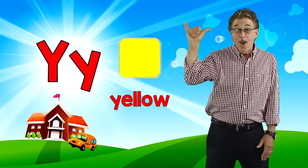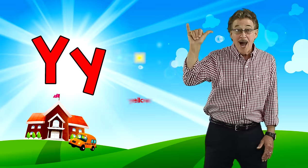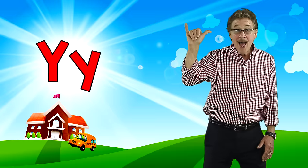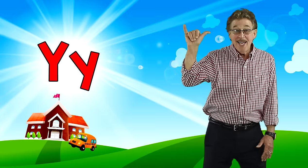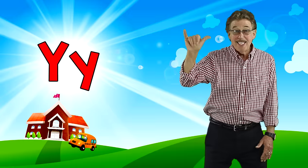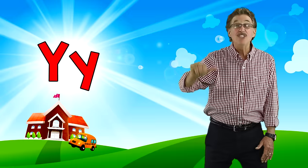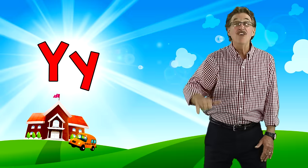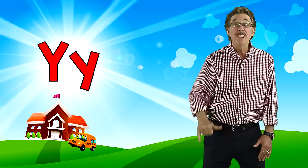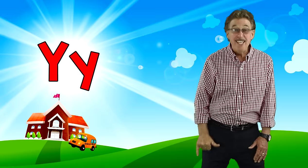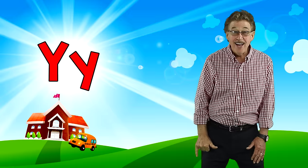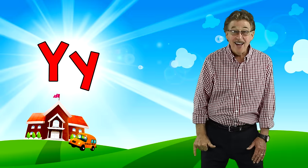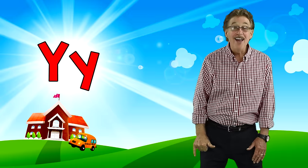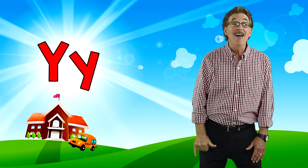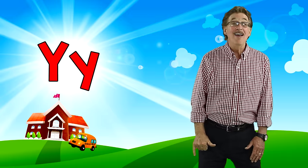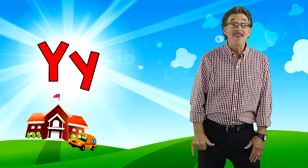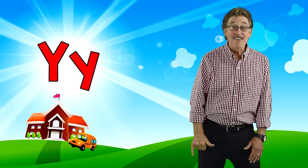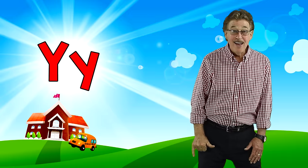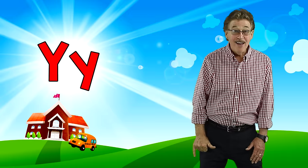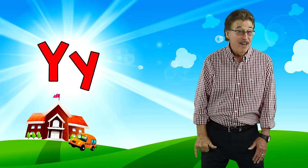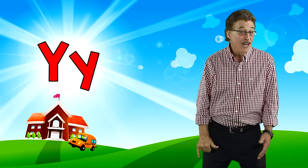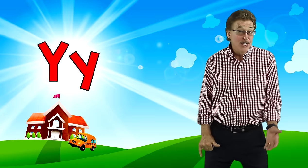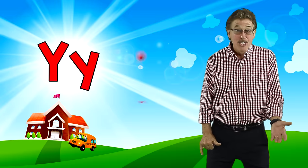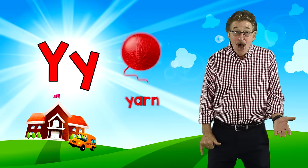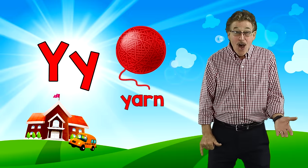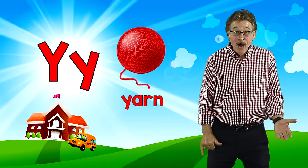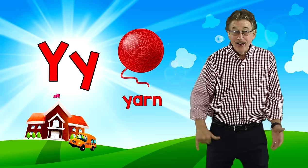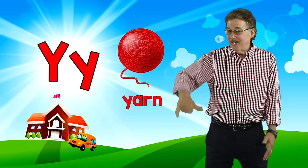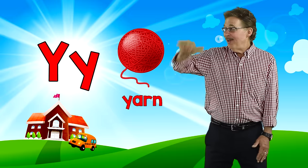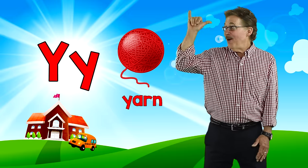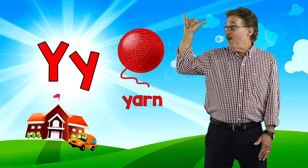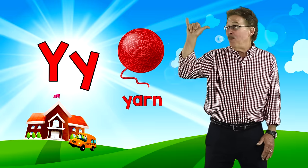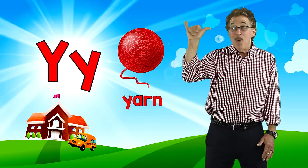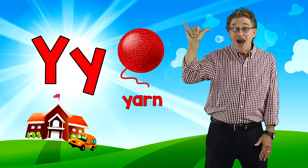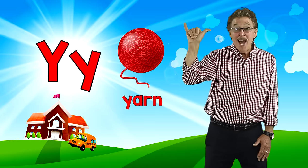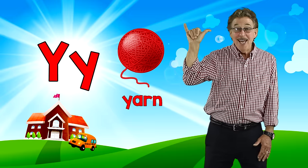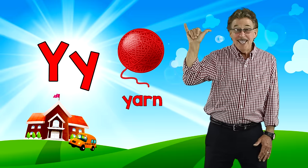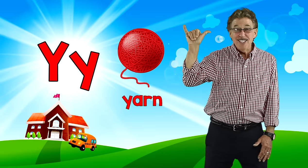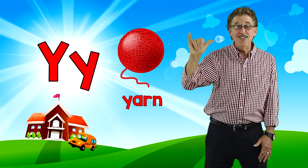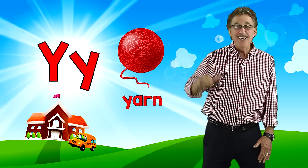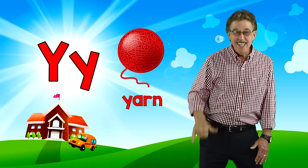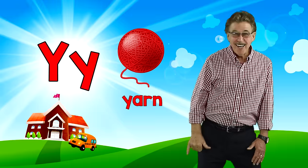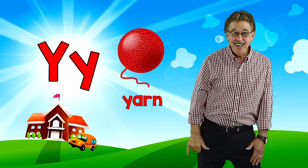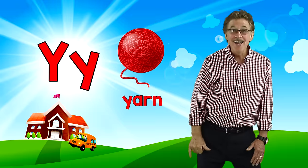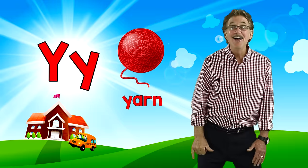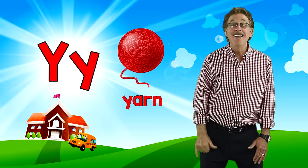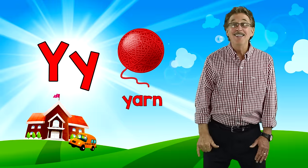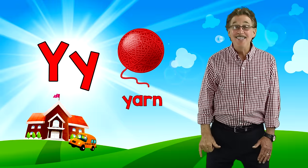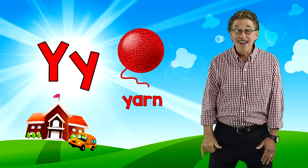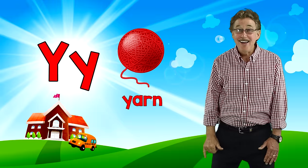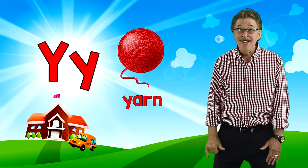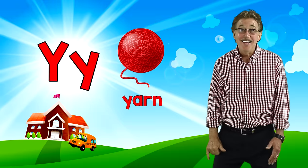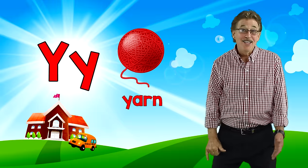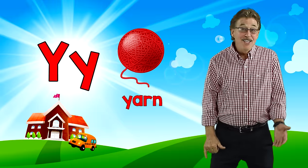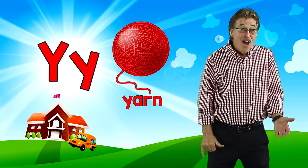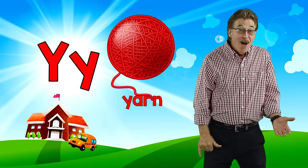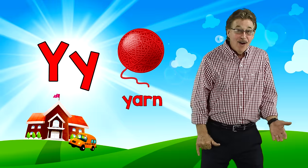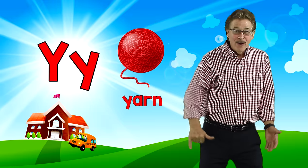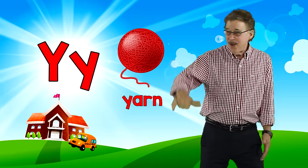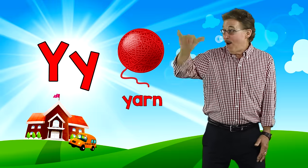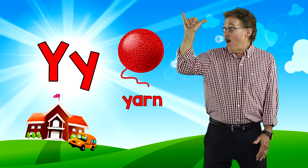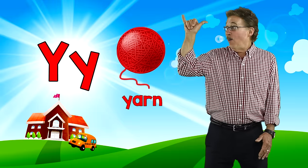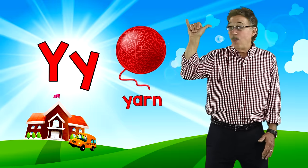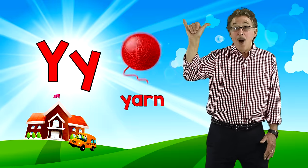Y is for /y/ /y/ yarn